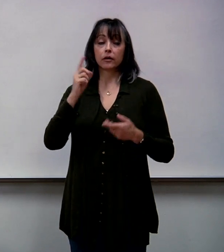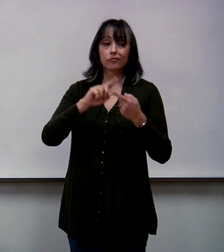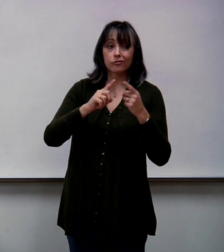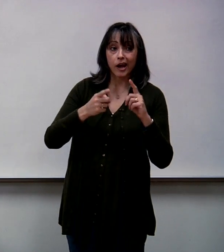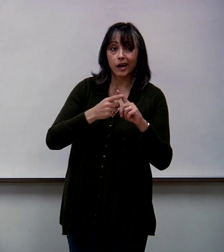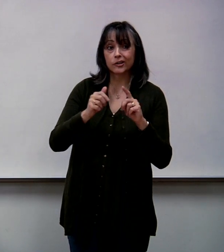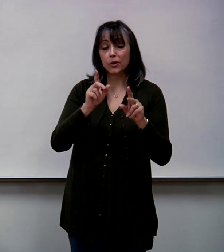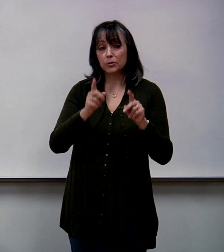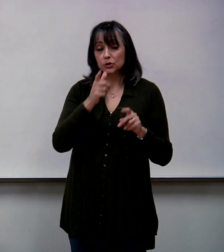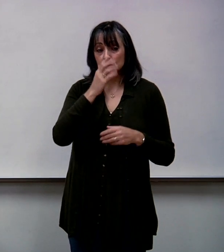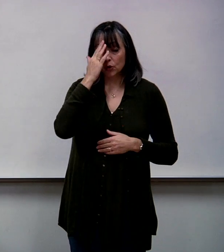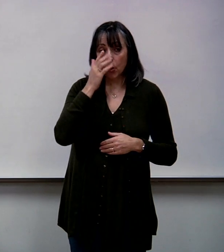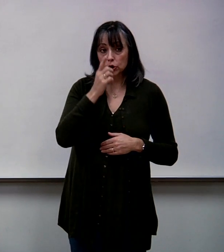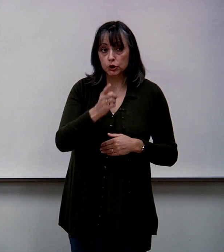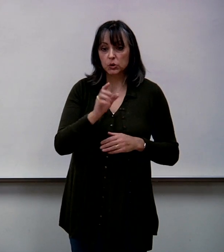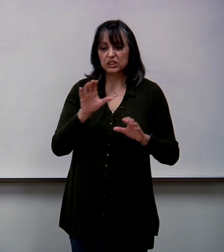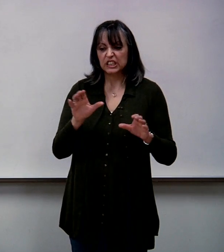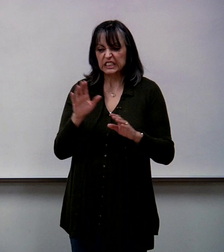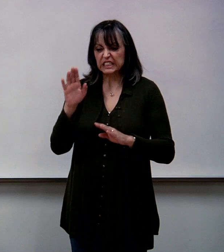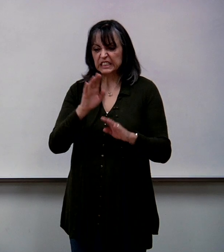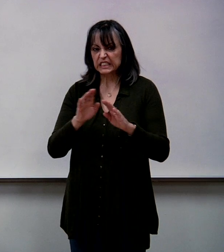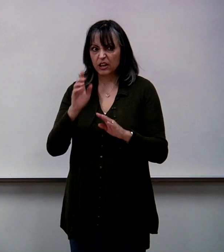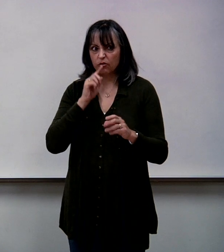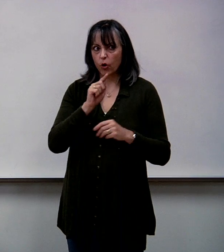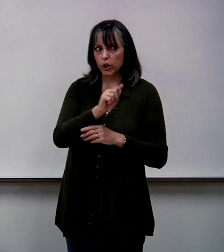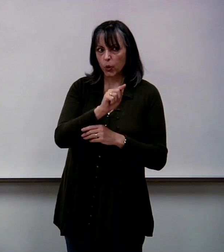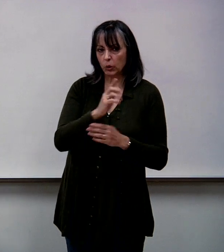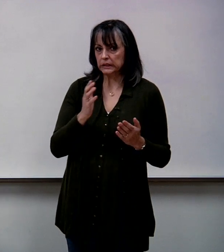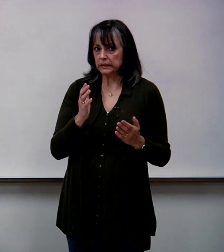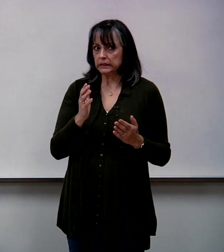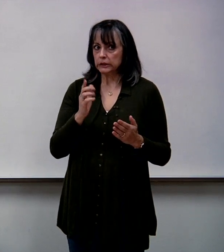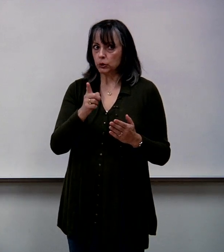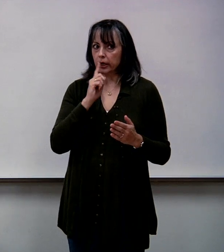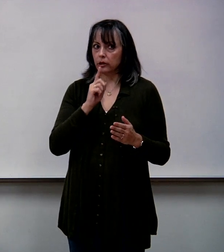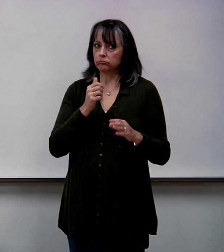So if you have something of a campaign team and one of your team members goes around and tears